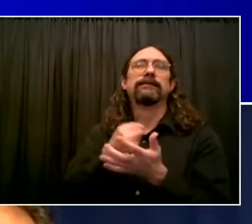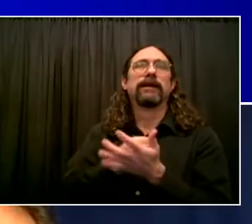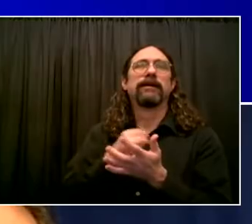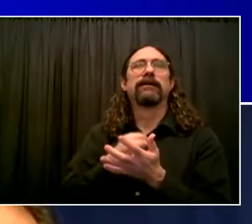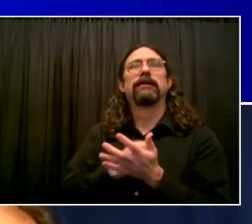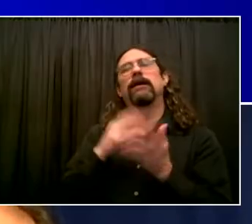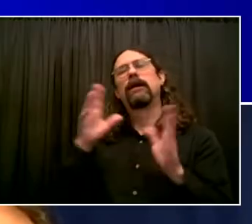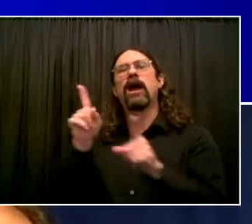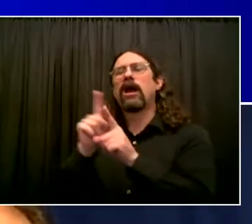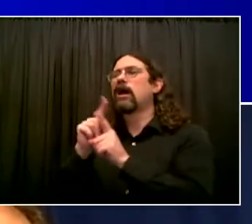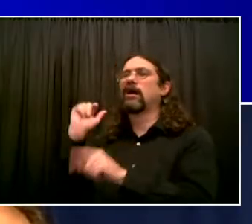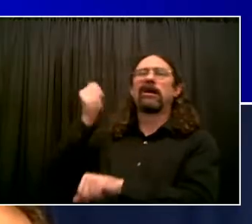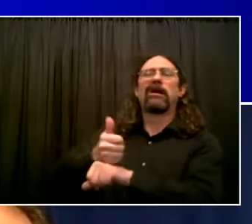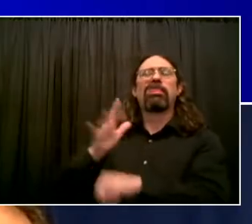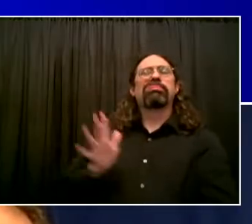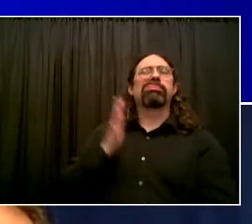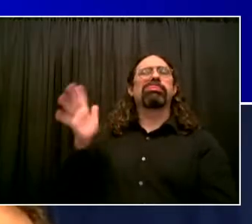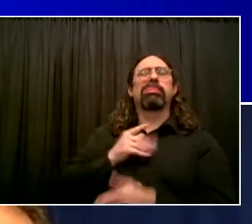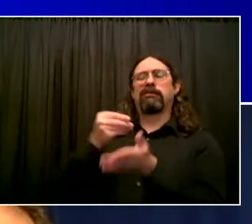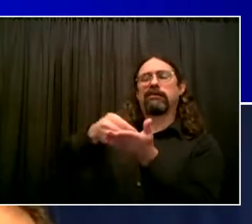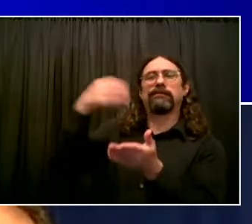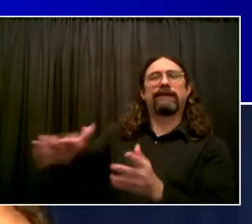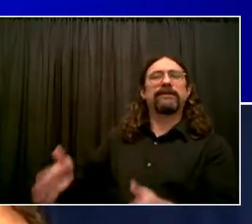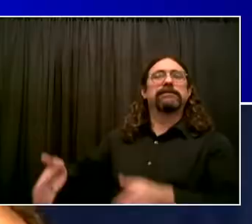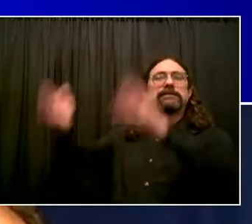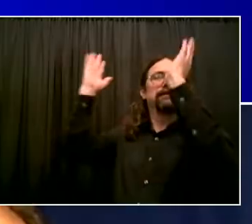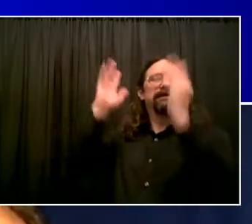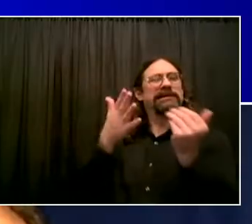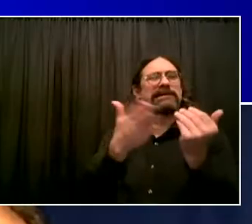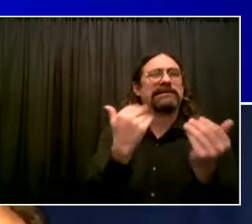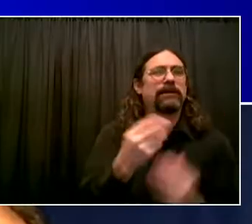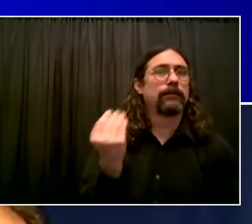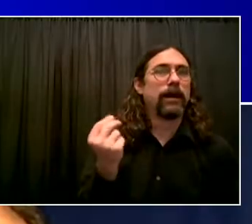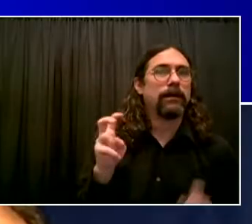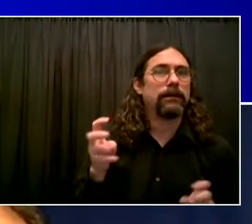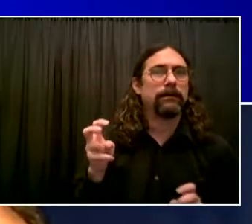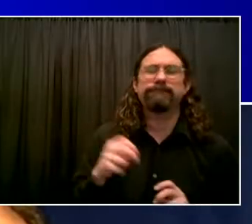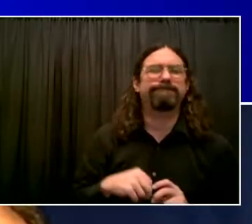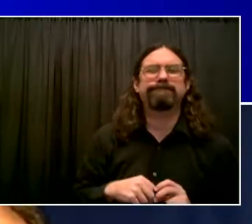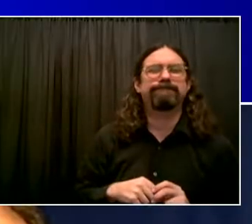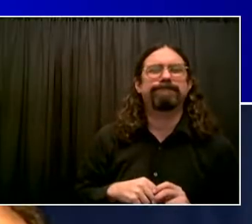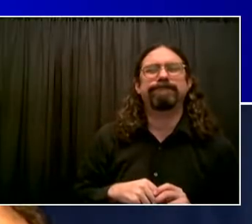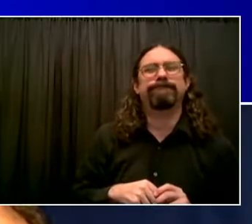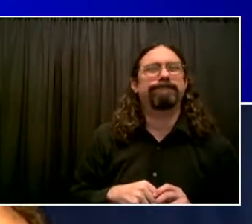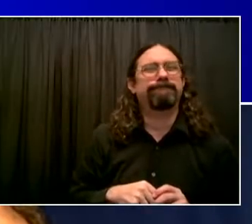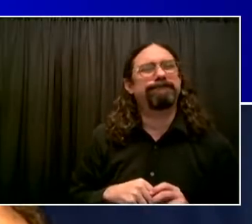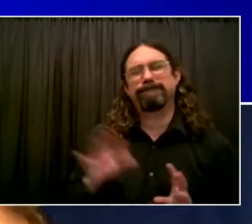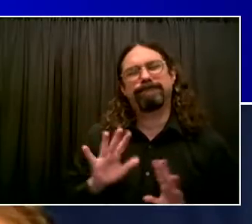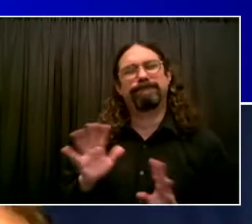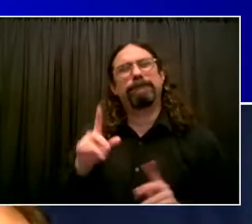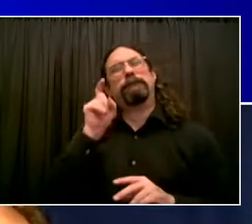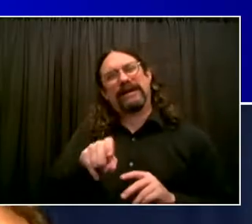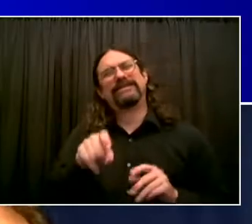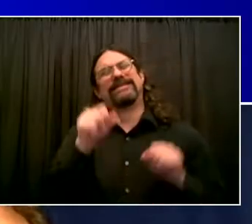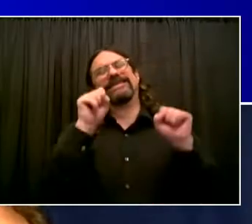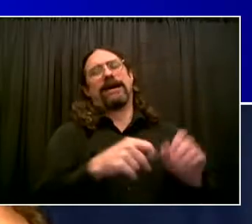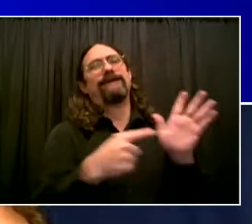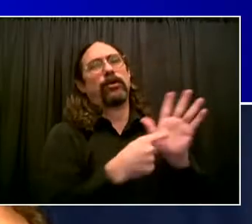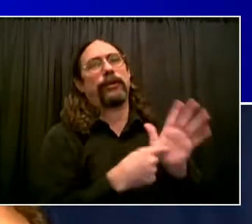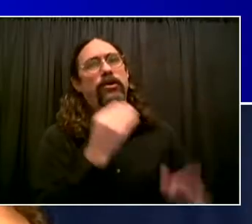ONLY LUXURY HOUSING GET BUILT BUT PLAN FOR A MORE